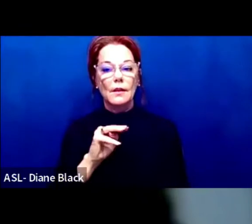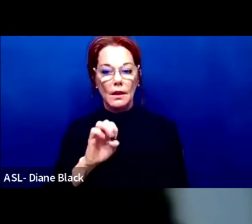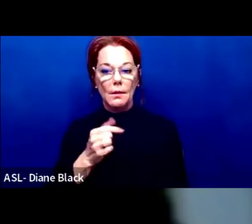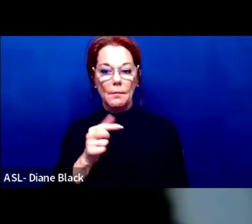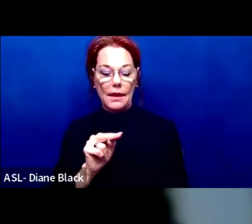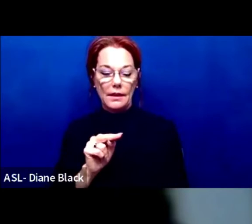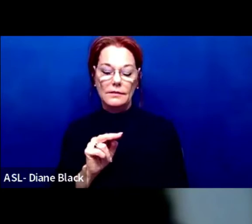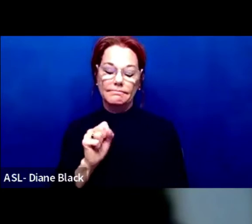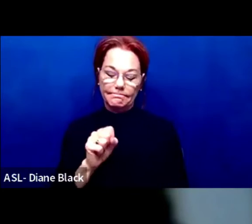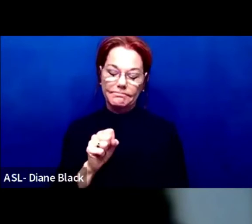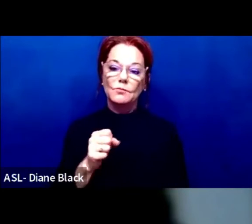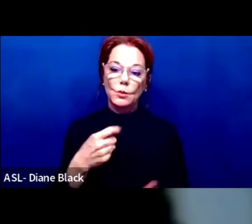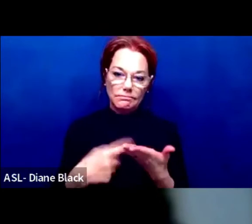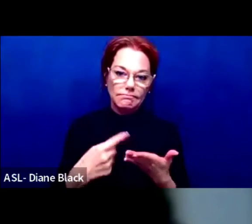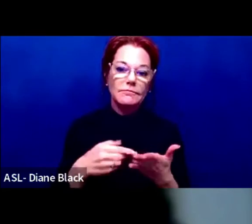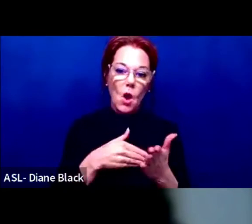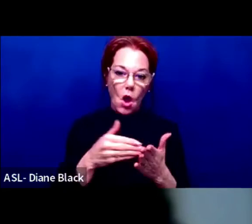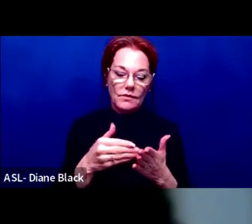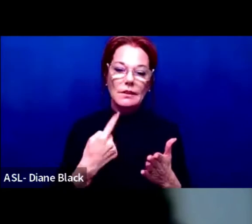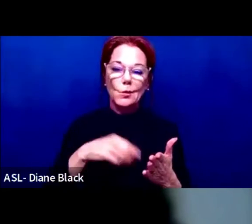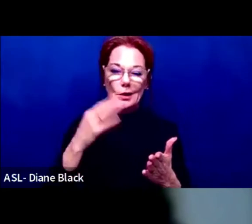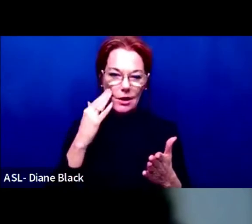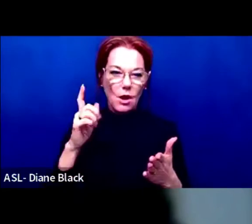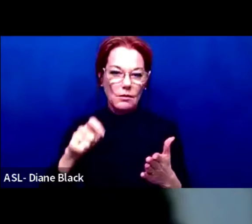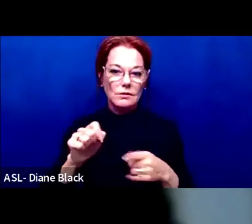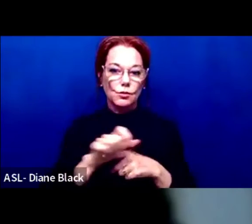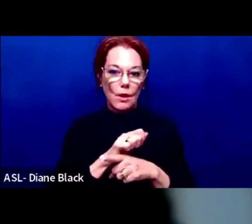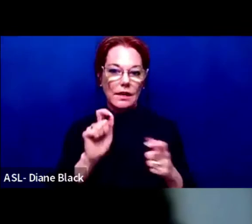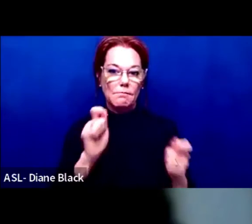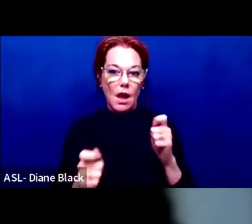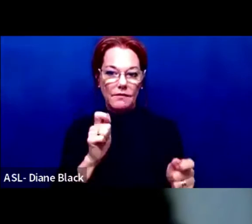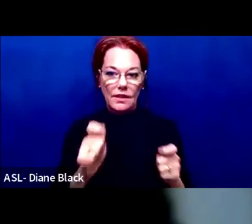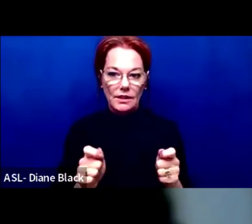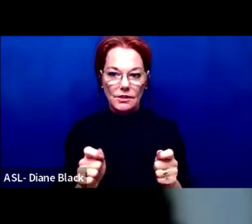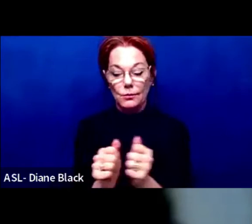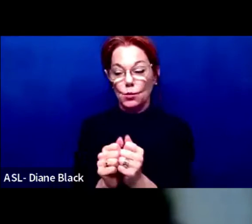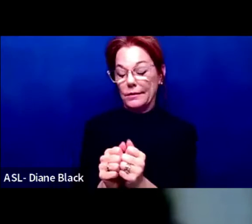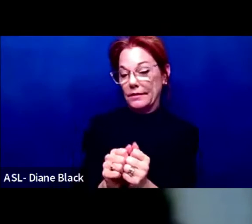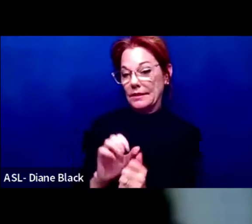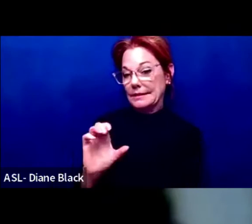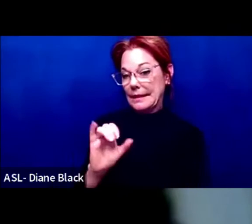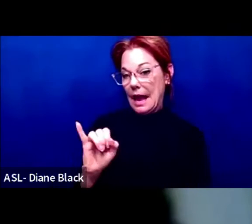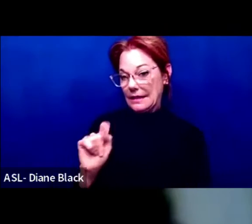And I will say that we know that there's training modifications with for instance, crisis intervention team CIT, I think, Judy, you've been a part of some